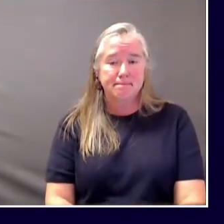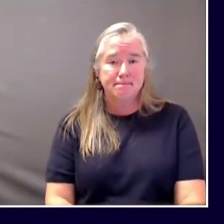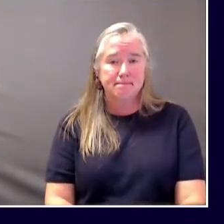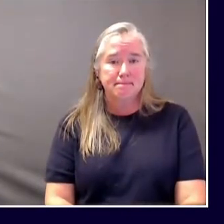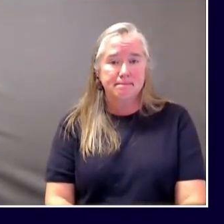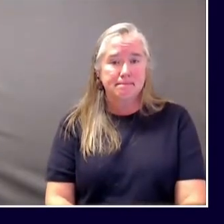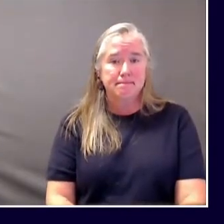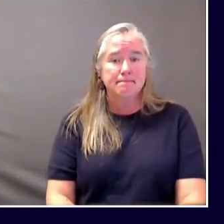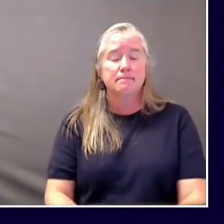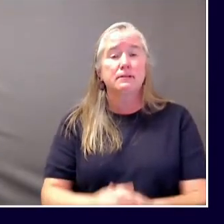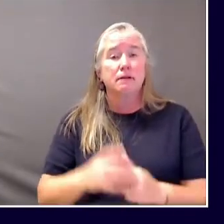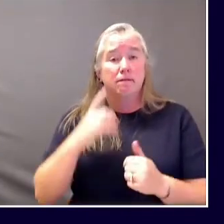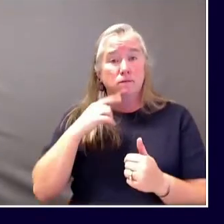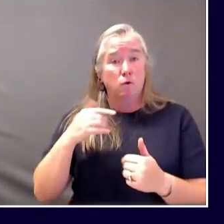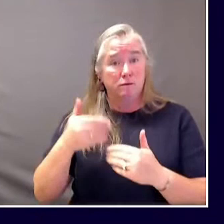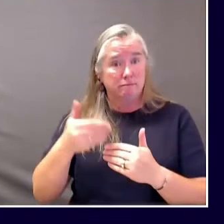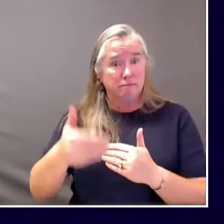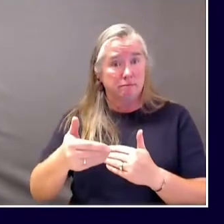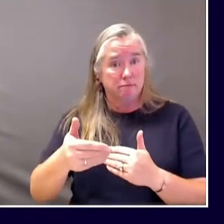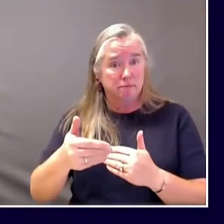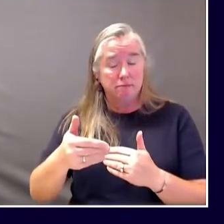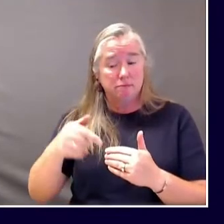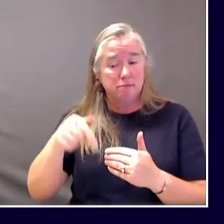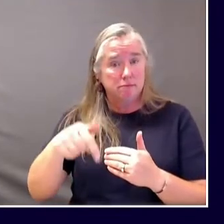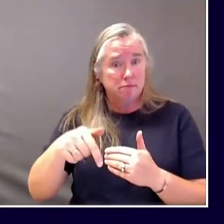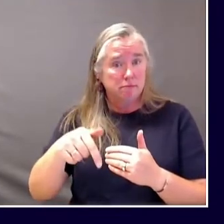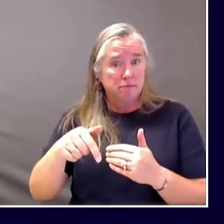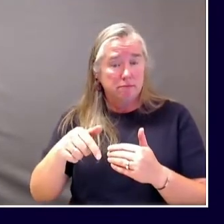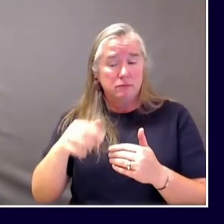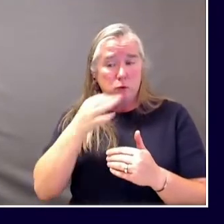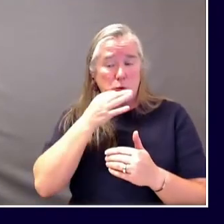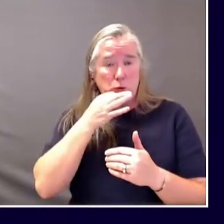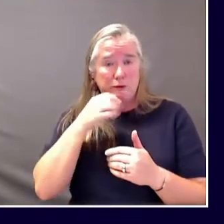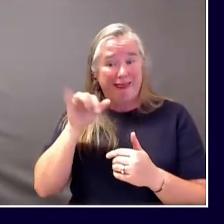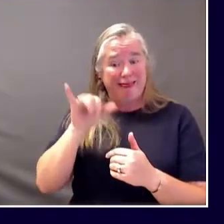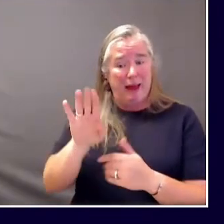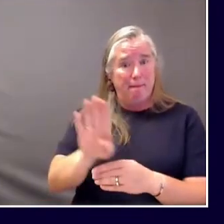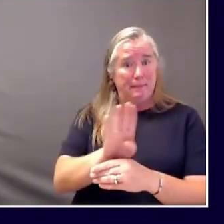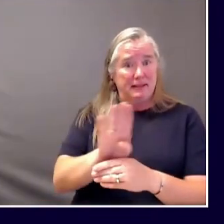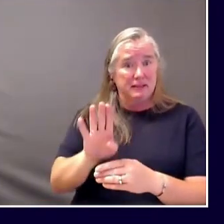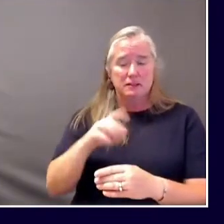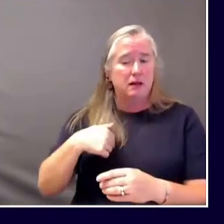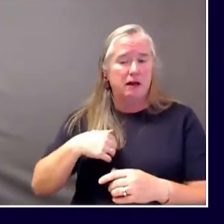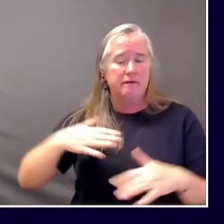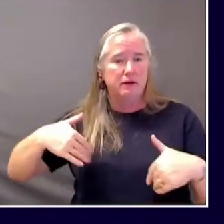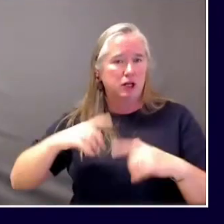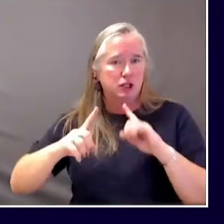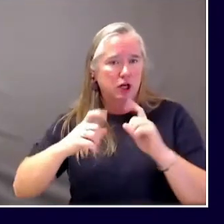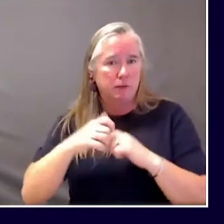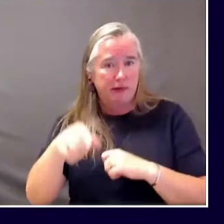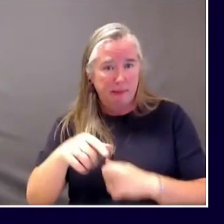discussions with that particular business where it is you know